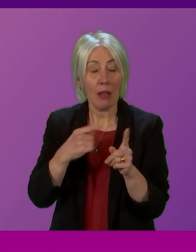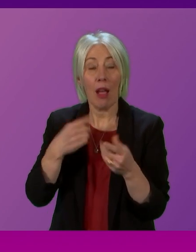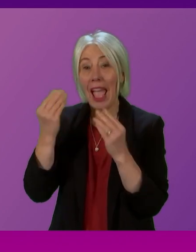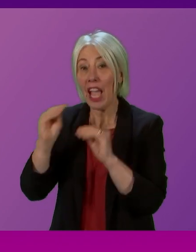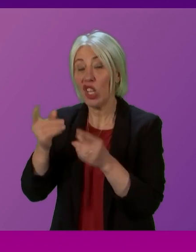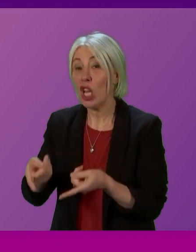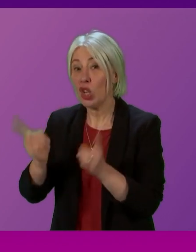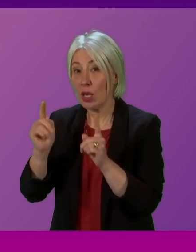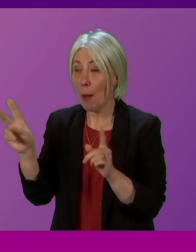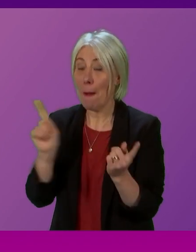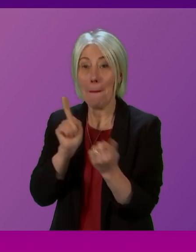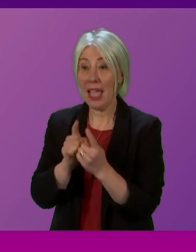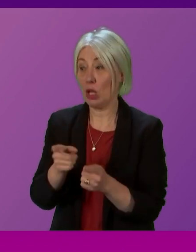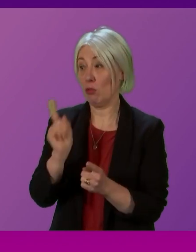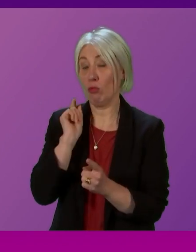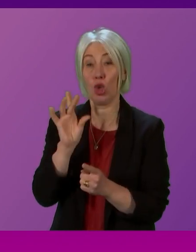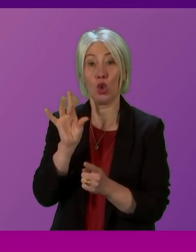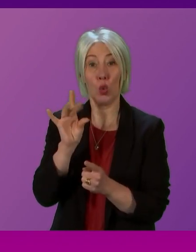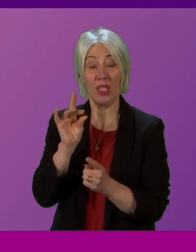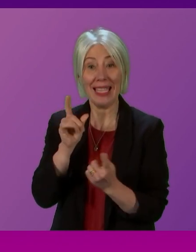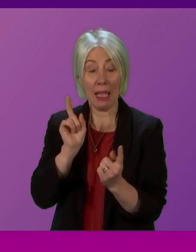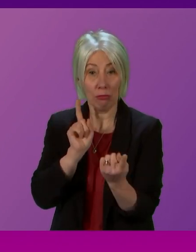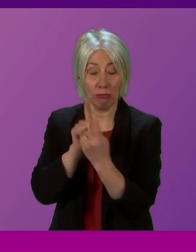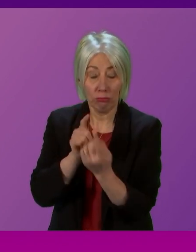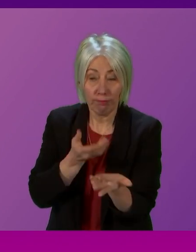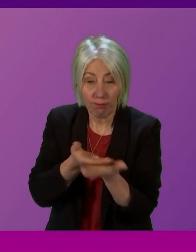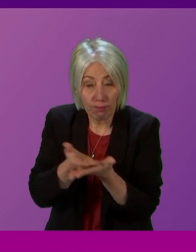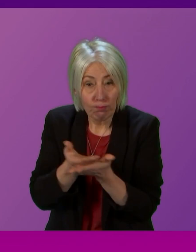government representatives on Tuesday to discuss how we can best deliver on that commitment